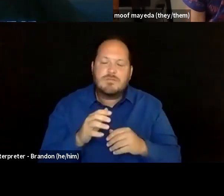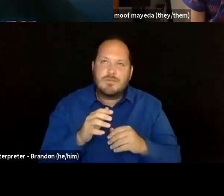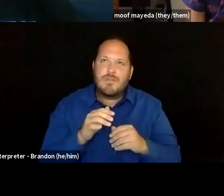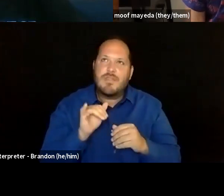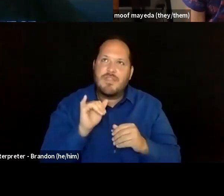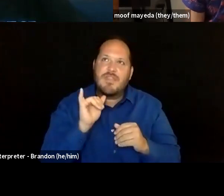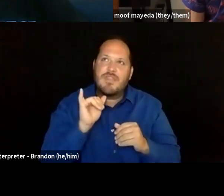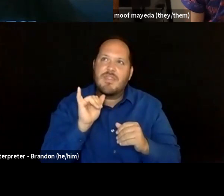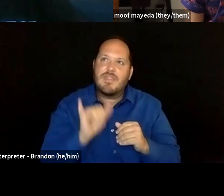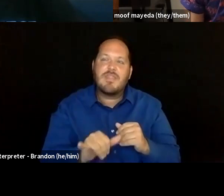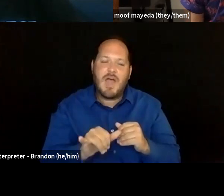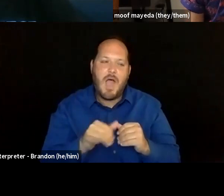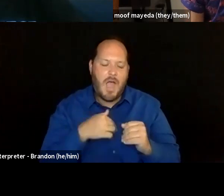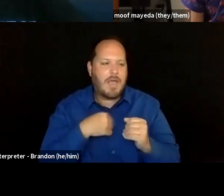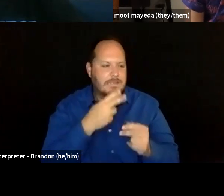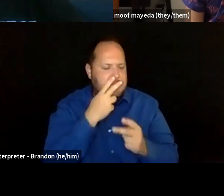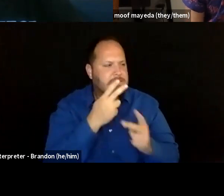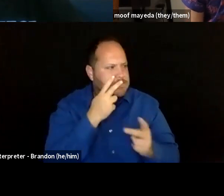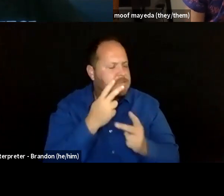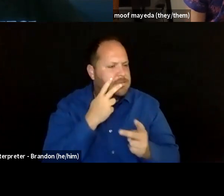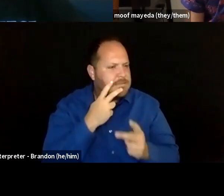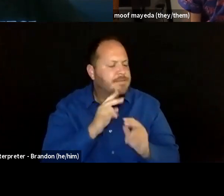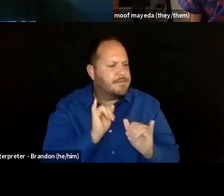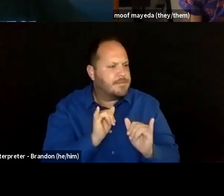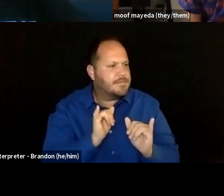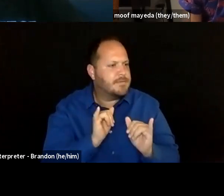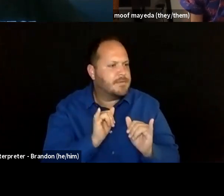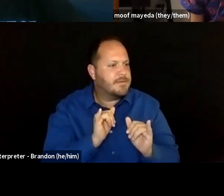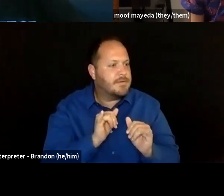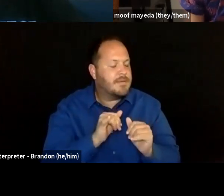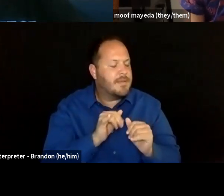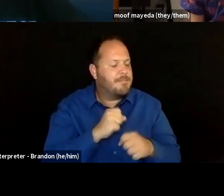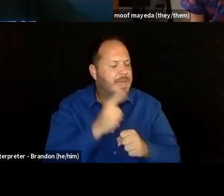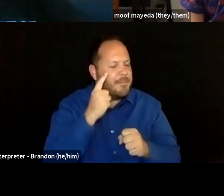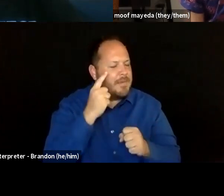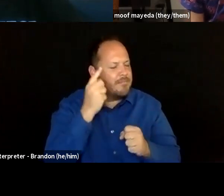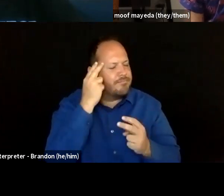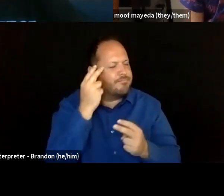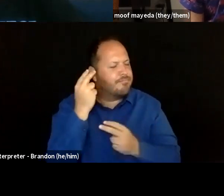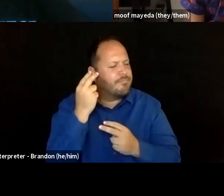Tyler, Iden, want to share your Pride thoughts?